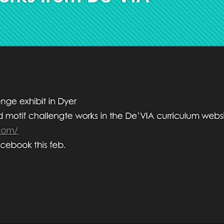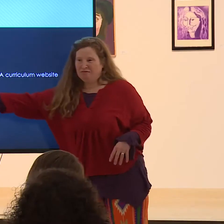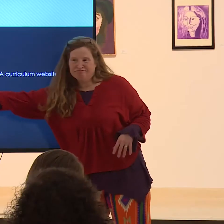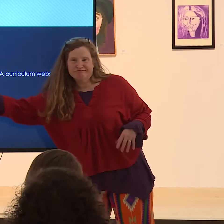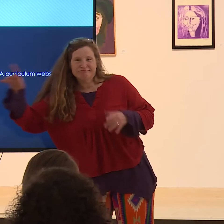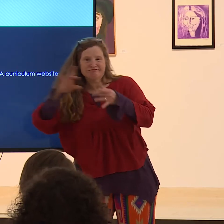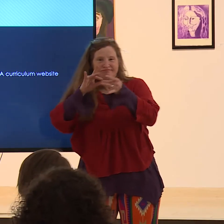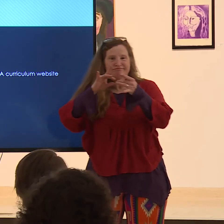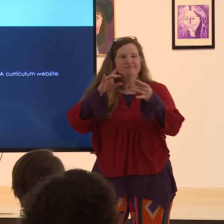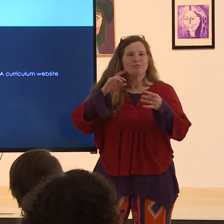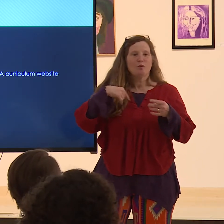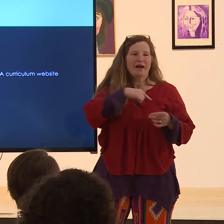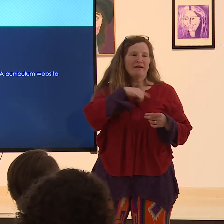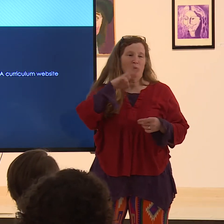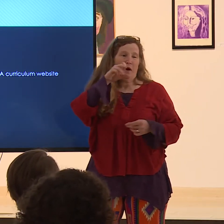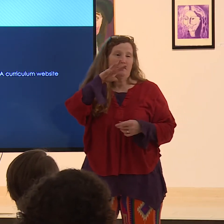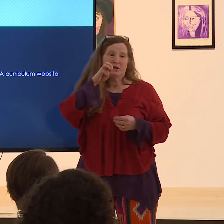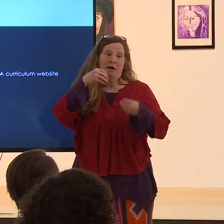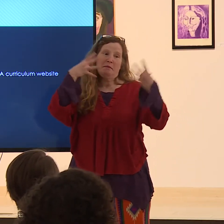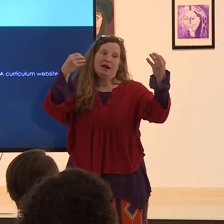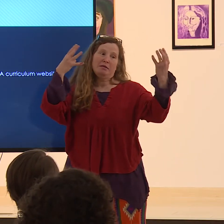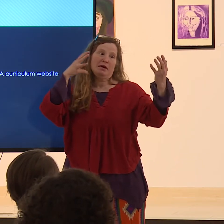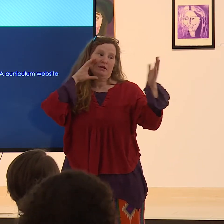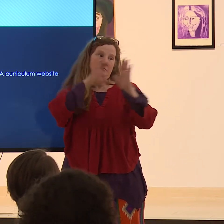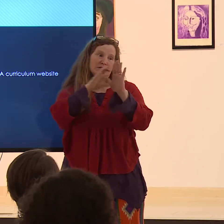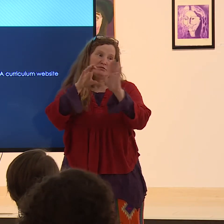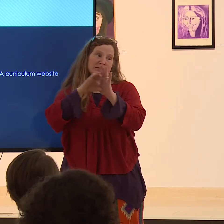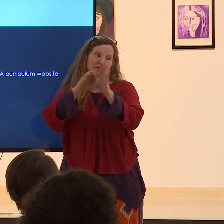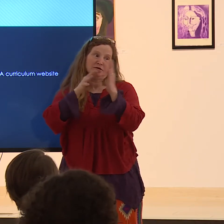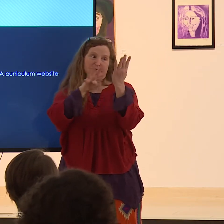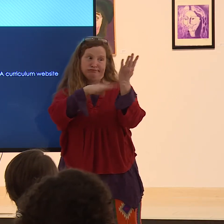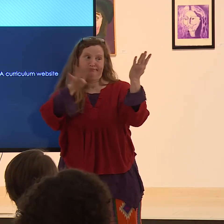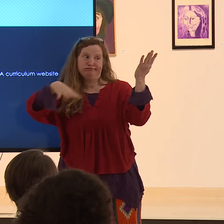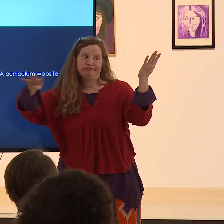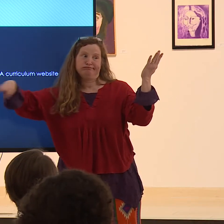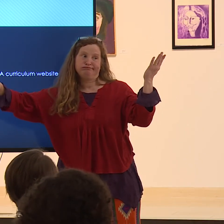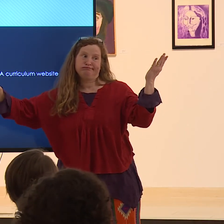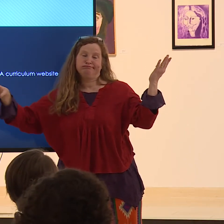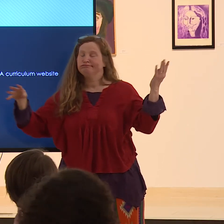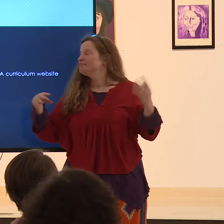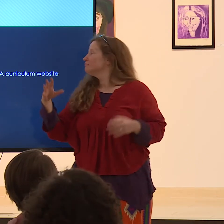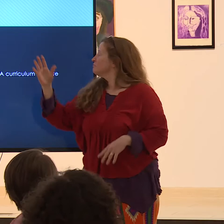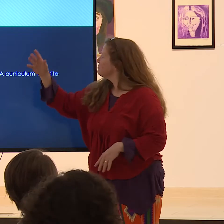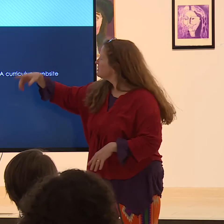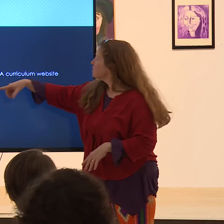Patti Durr: OK, so like she mentioned, we have a web site with many different examples of pictures of the art